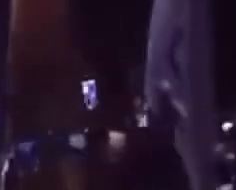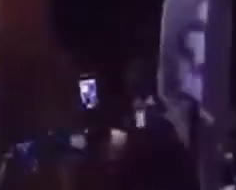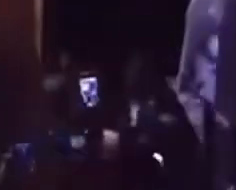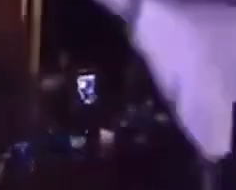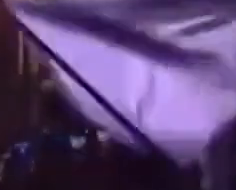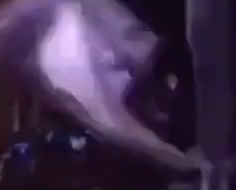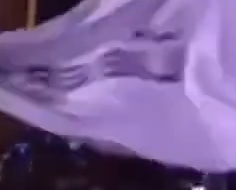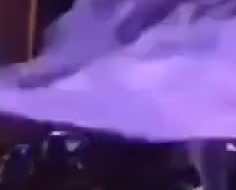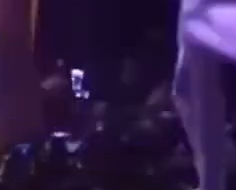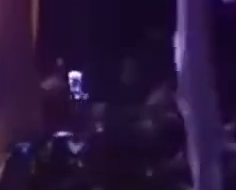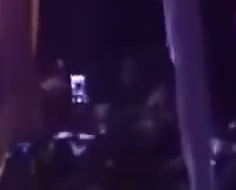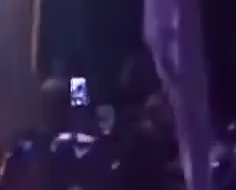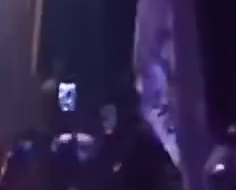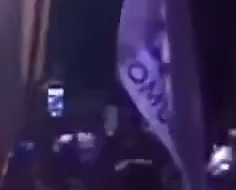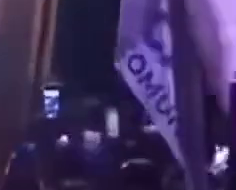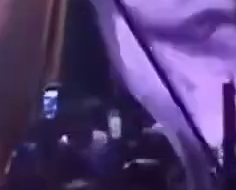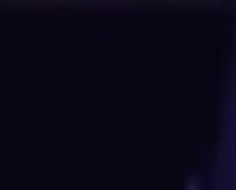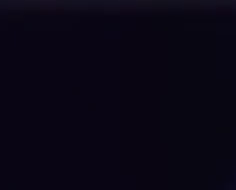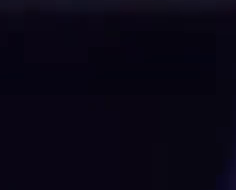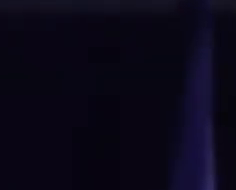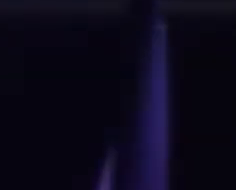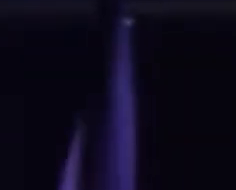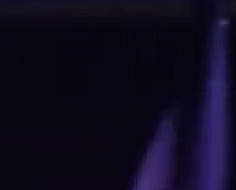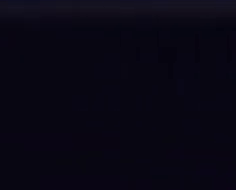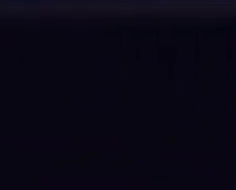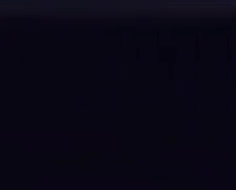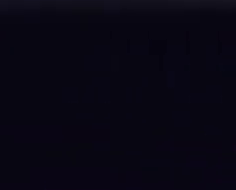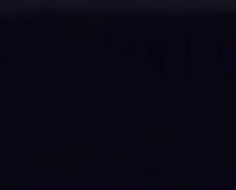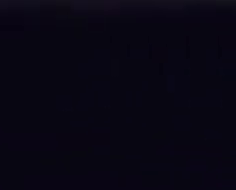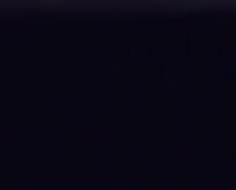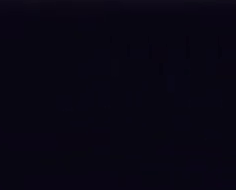Here Milei points out that demand for money is based on the demand for goods. And